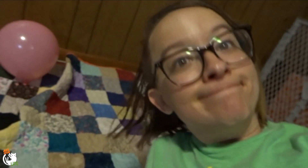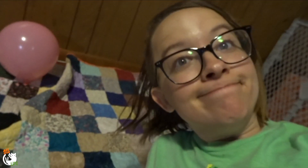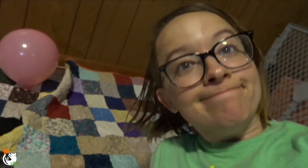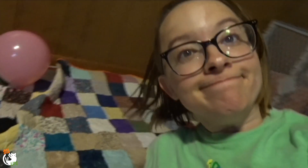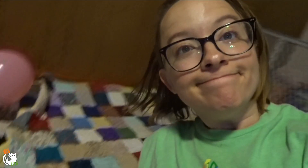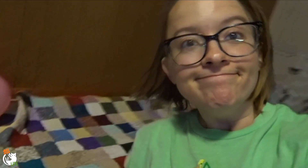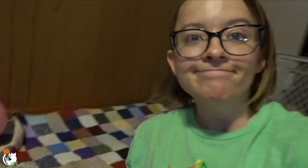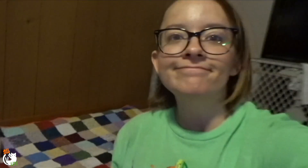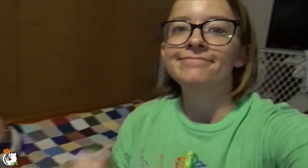Yep